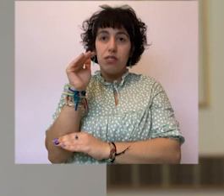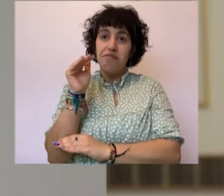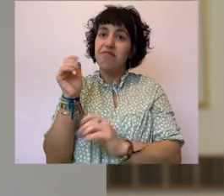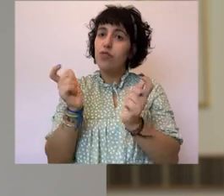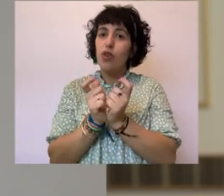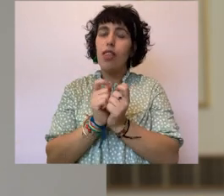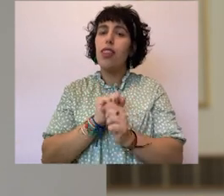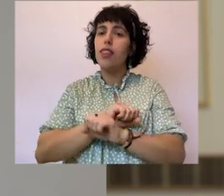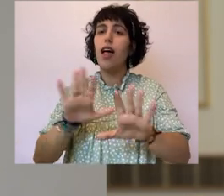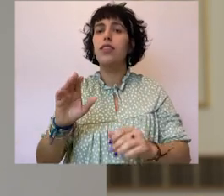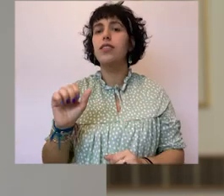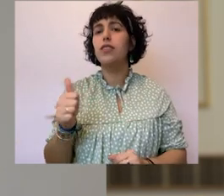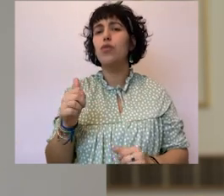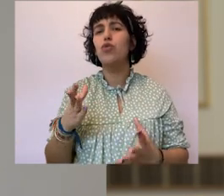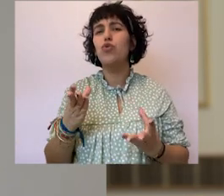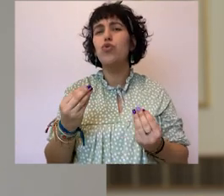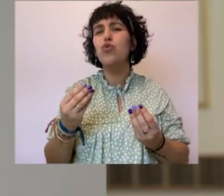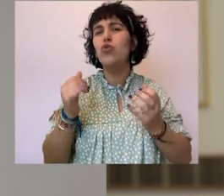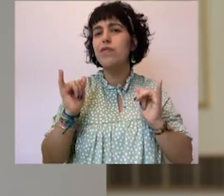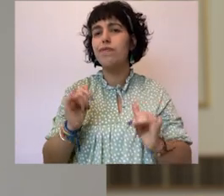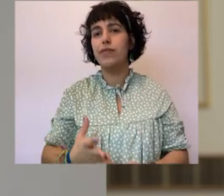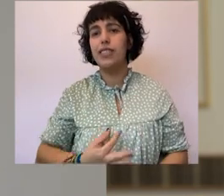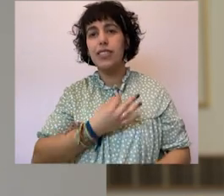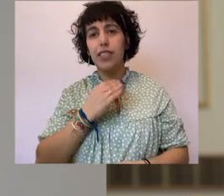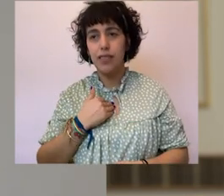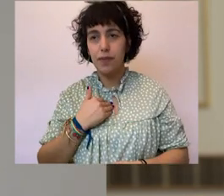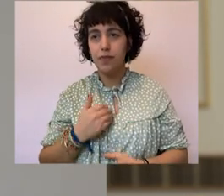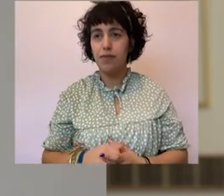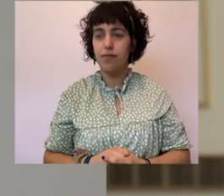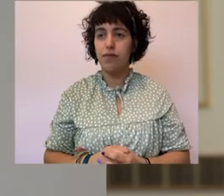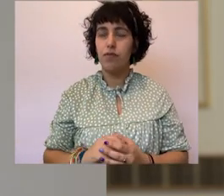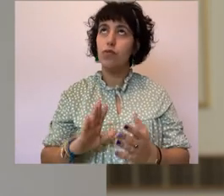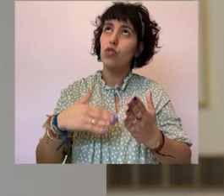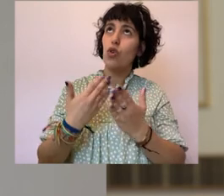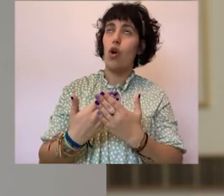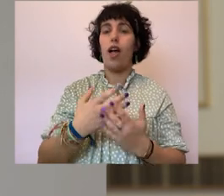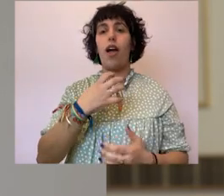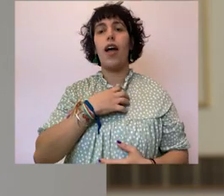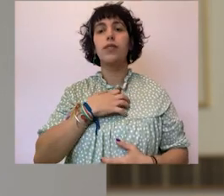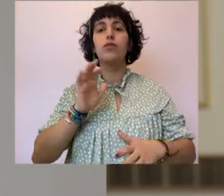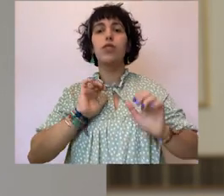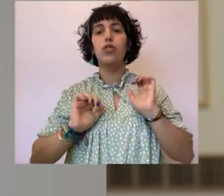But then, you found in yourself the feeling of defense that already existed.